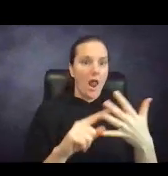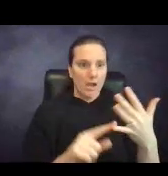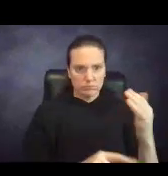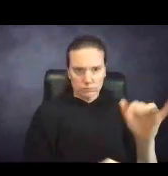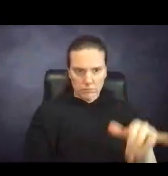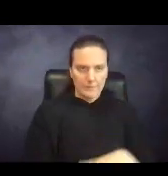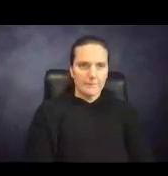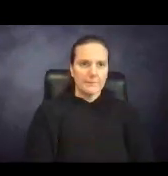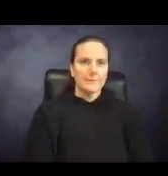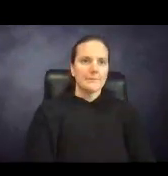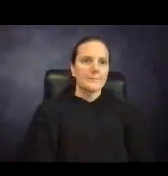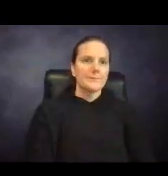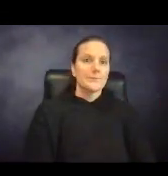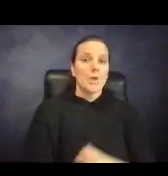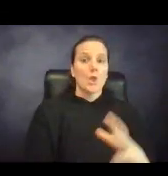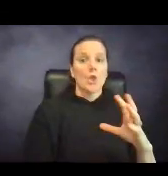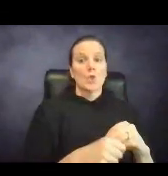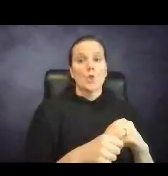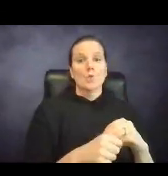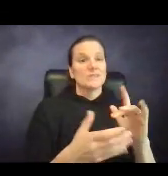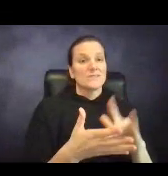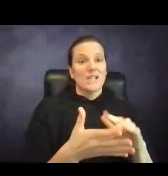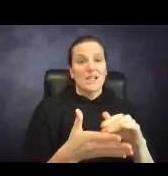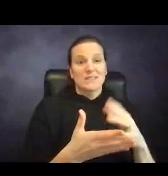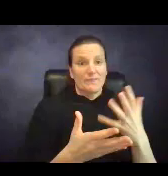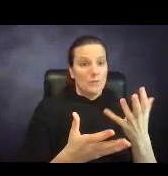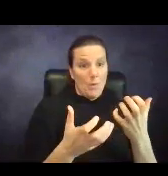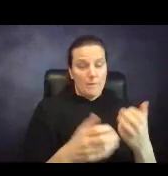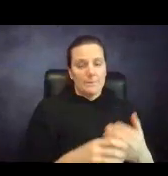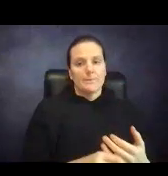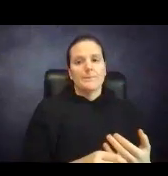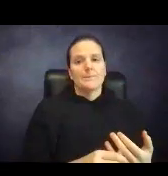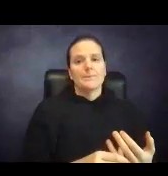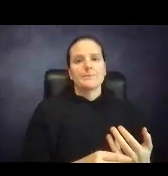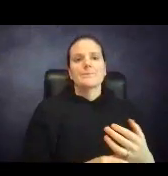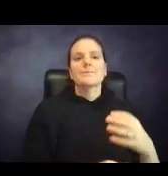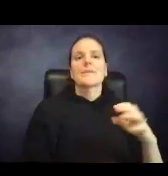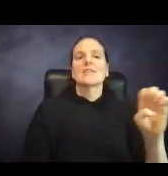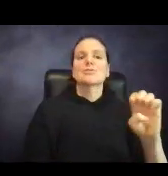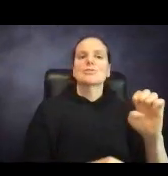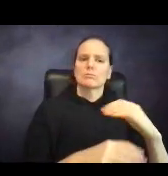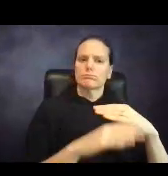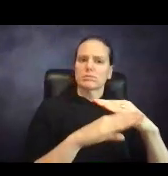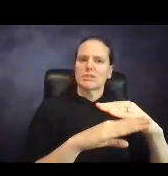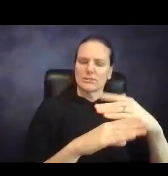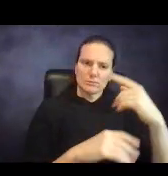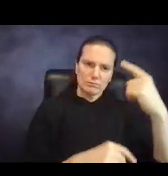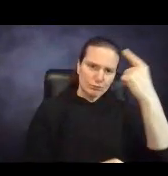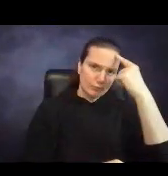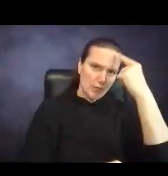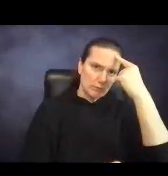And that did include some studies if you all wanted to reference those. And then estrogen protects the brain. So estradiol deficiency directly contributes to the loss